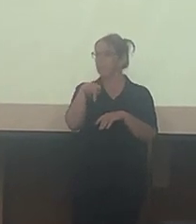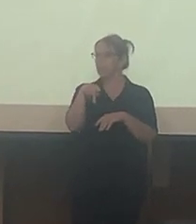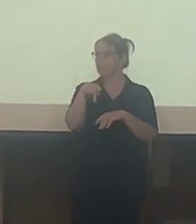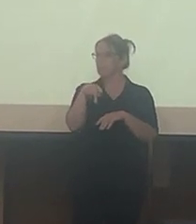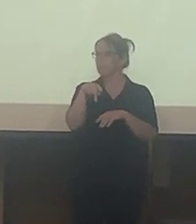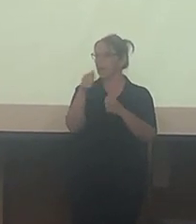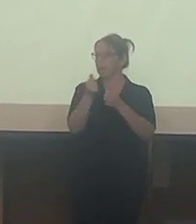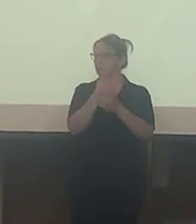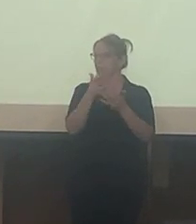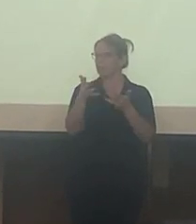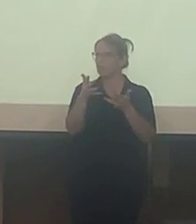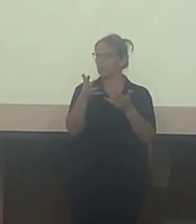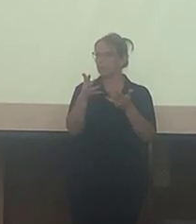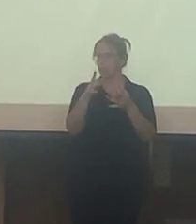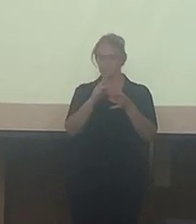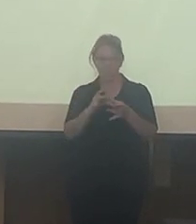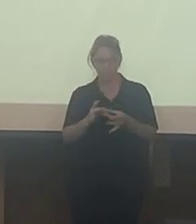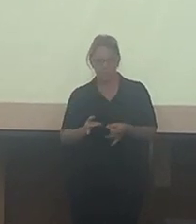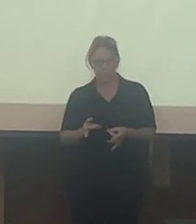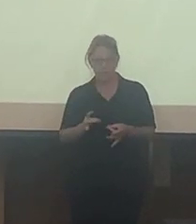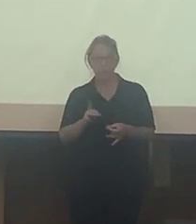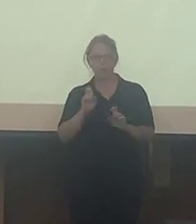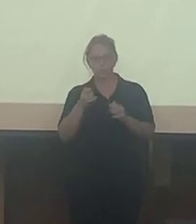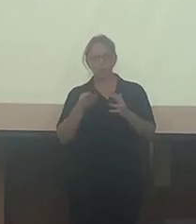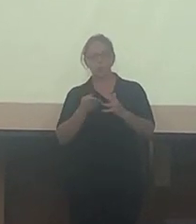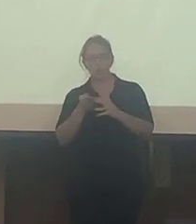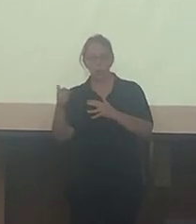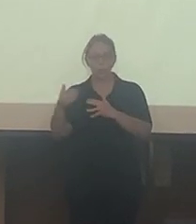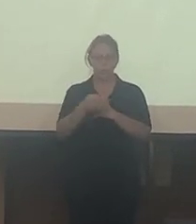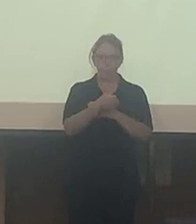mentioned needs to be a thread through the iep if it's mentioned in the plaque we've